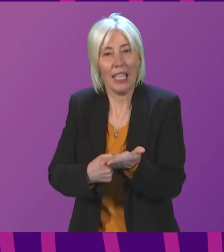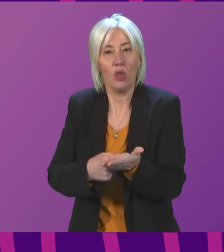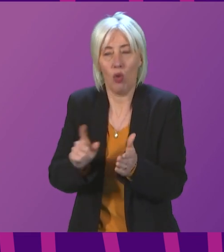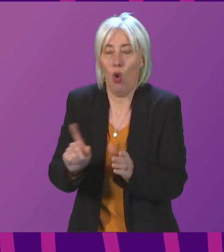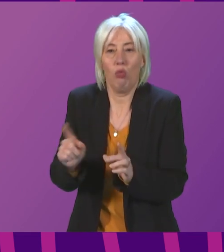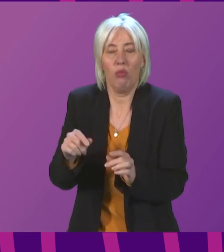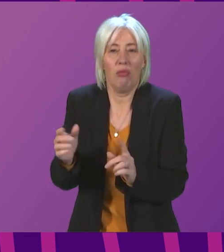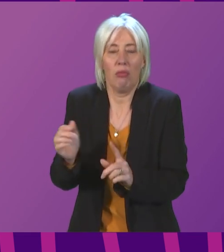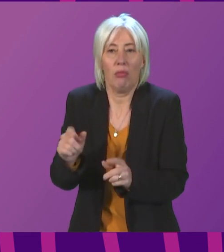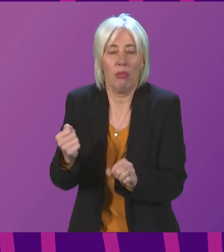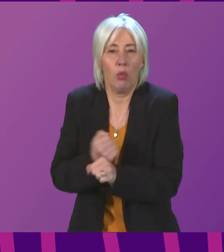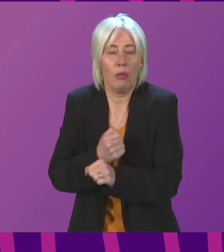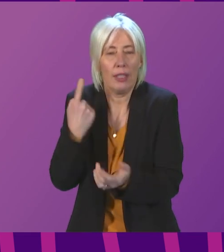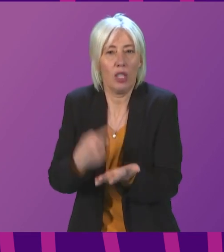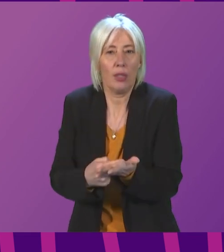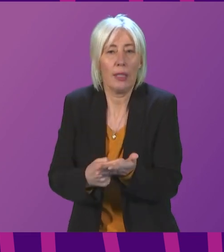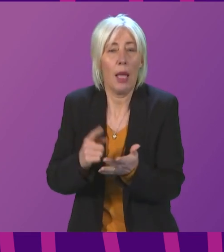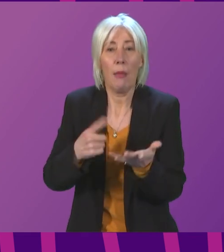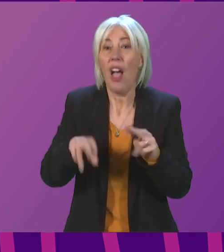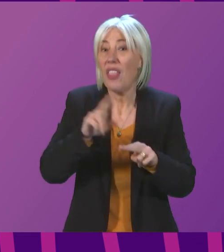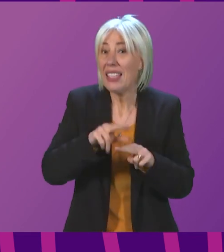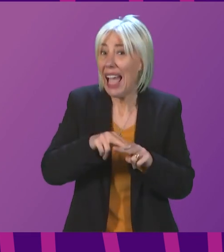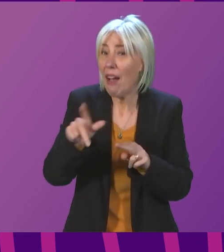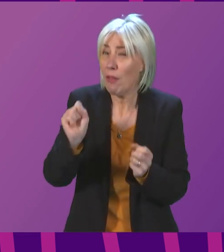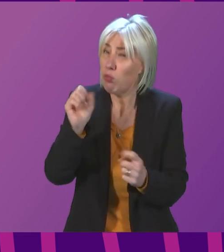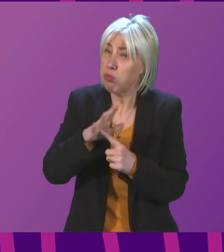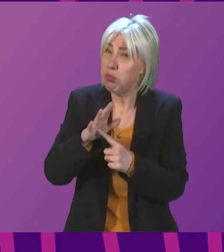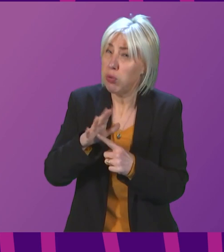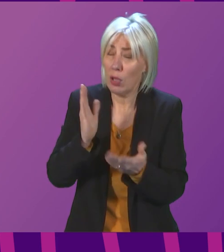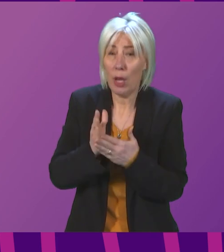Ticket office staff play a crucial role in making our railways safe and accessible.